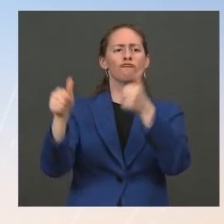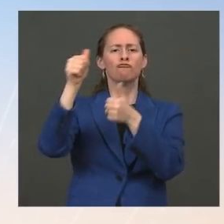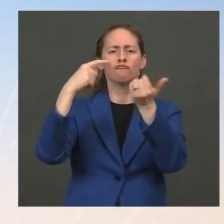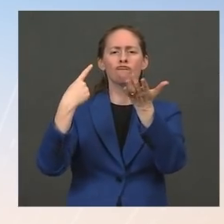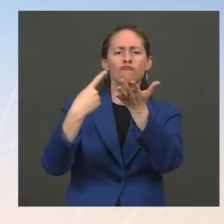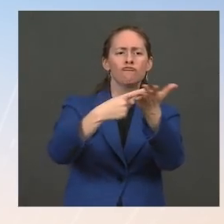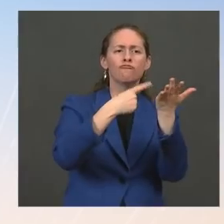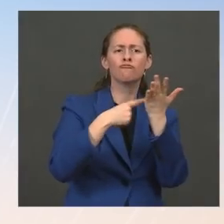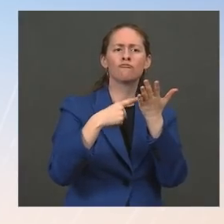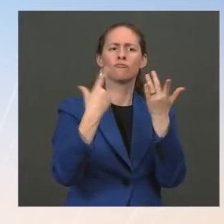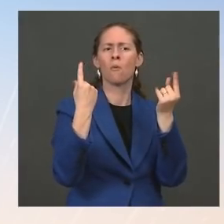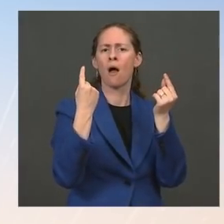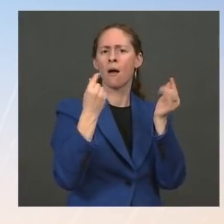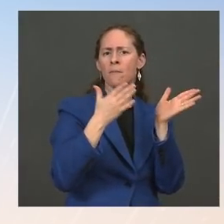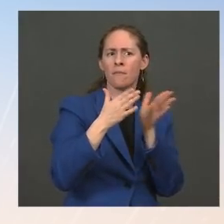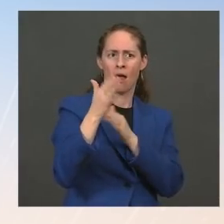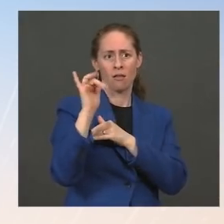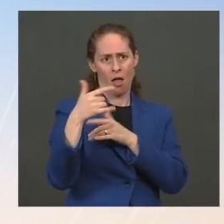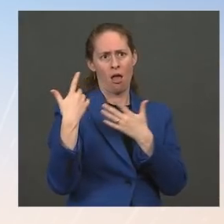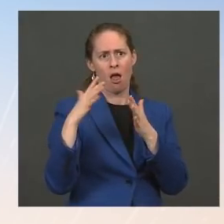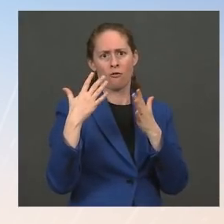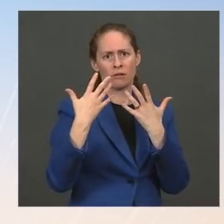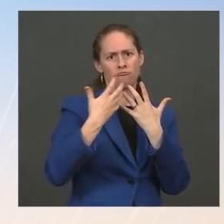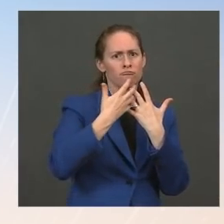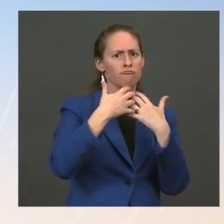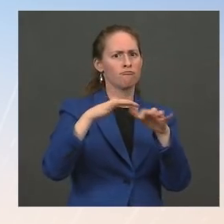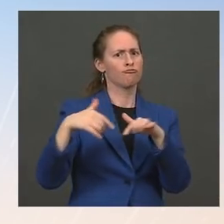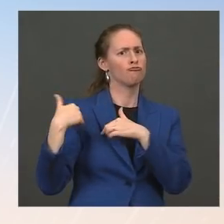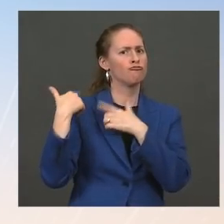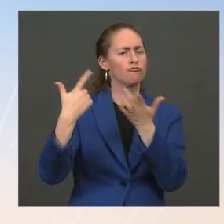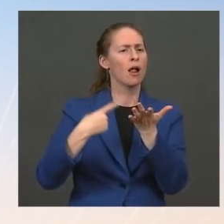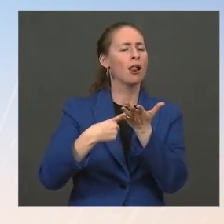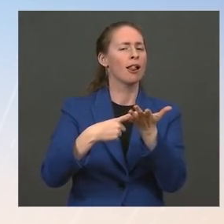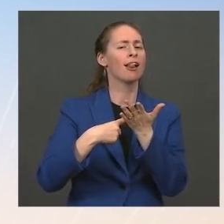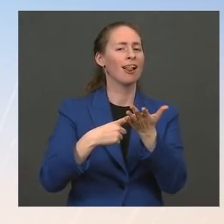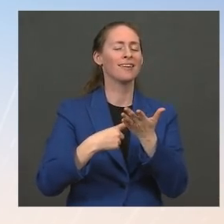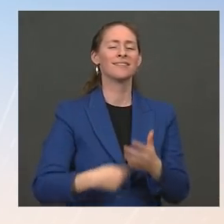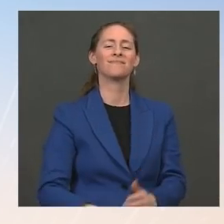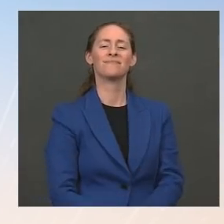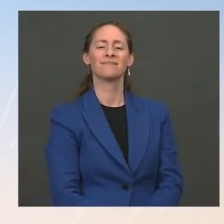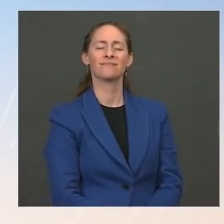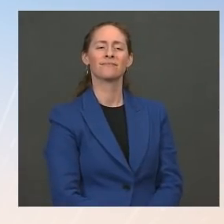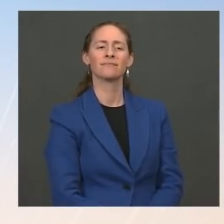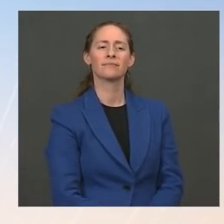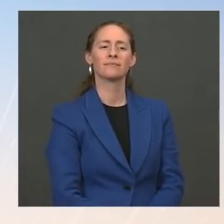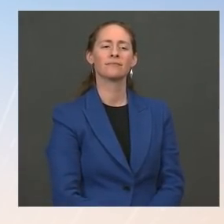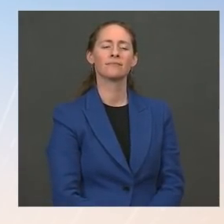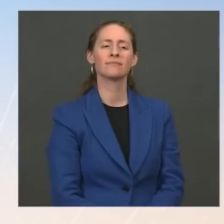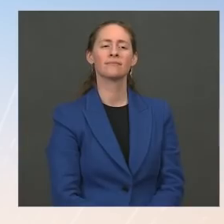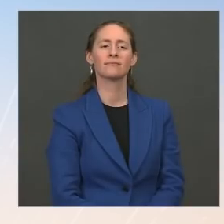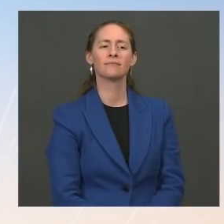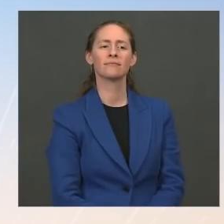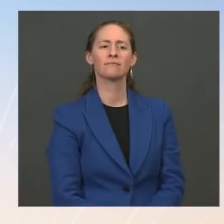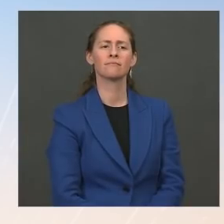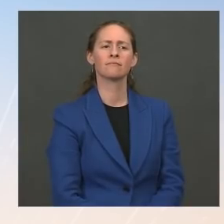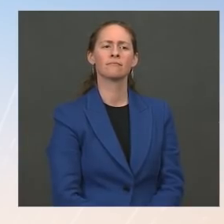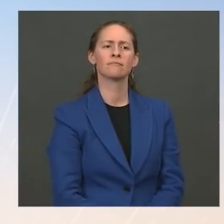to address the holdups in the supply chain -- something we've made a great deal of progress on --